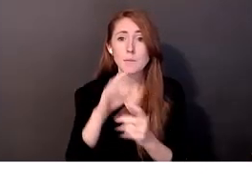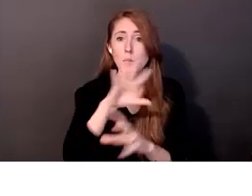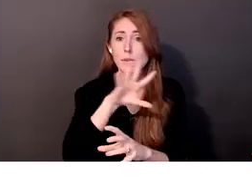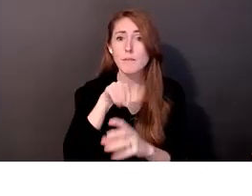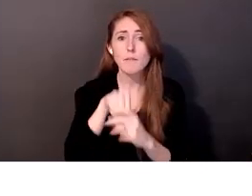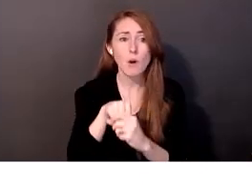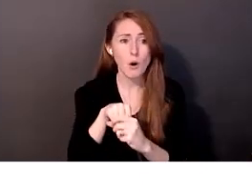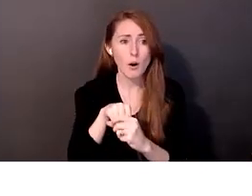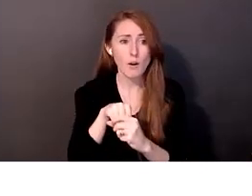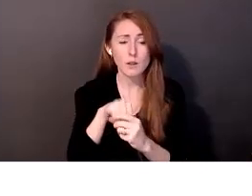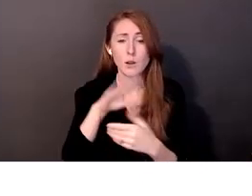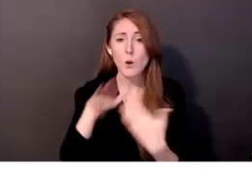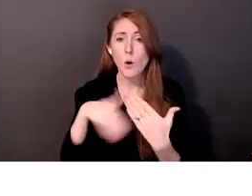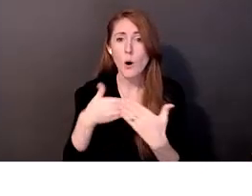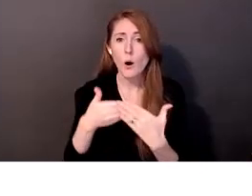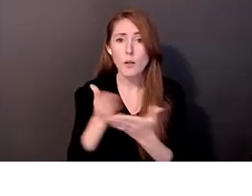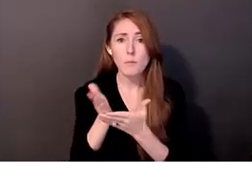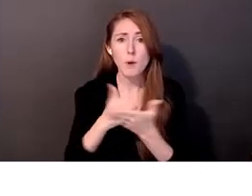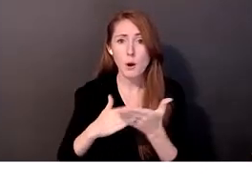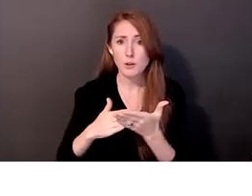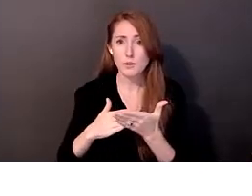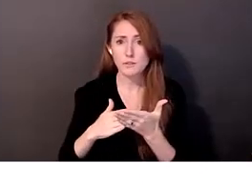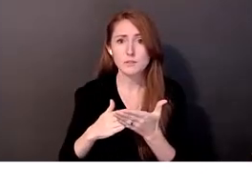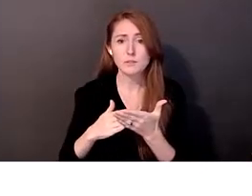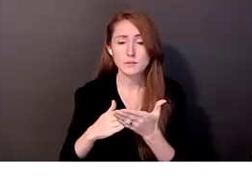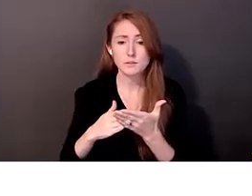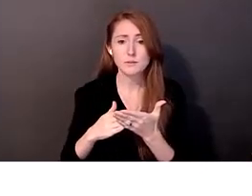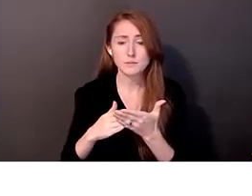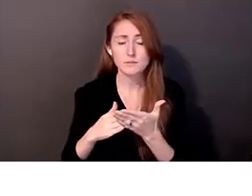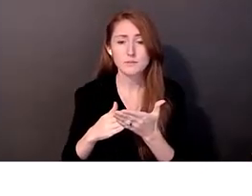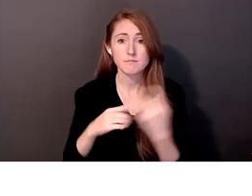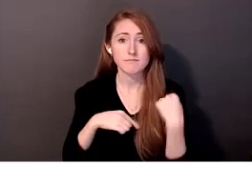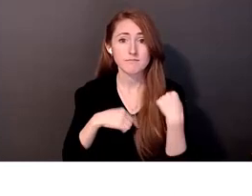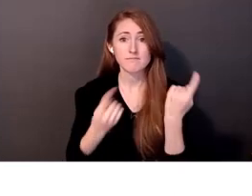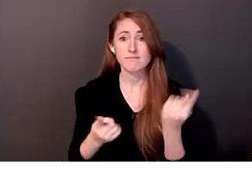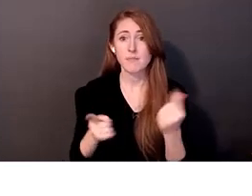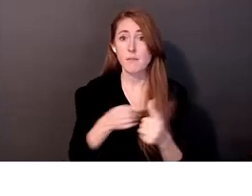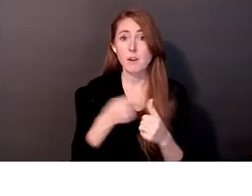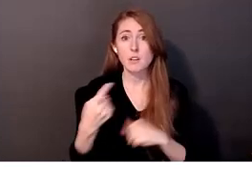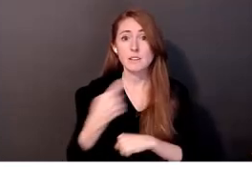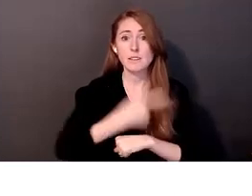Since day zero, we worked together to design the research questions,